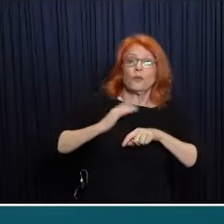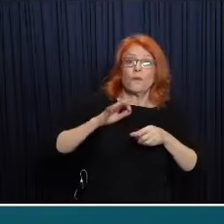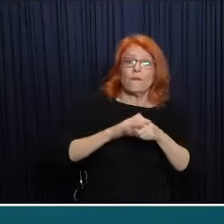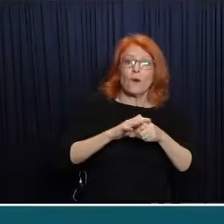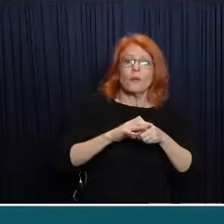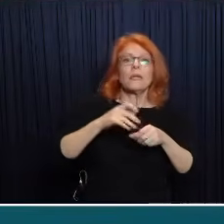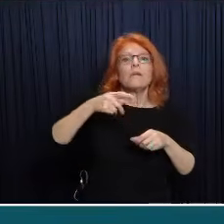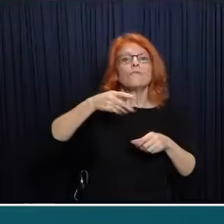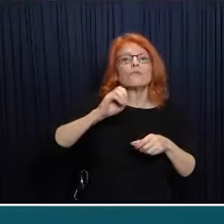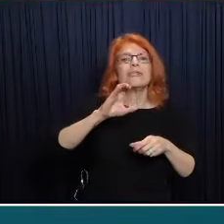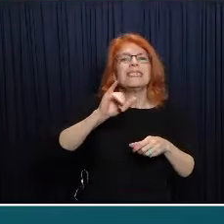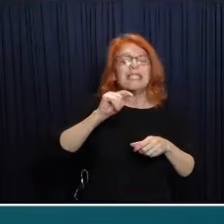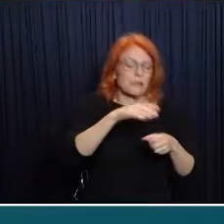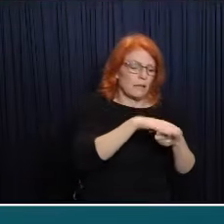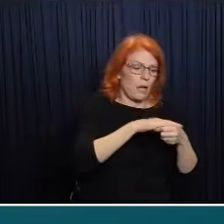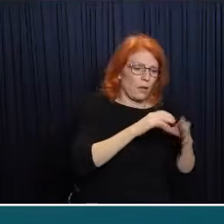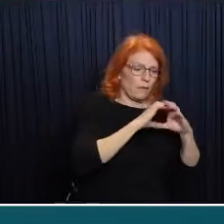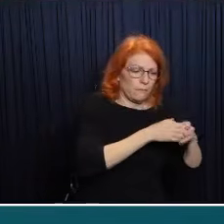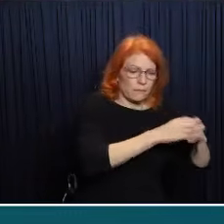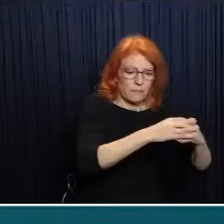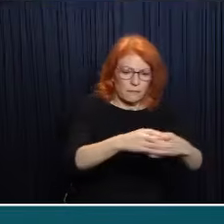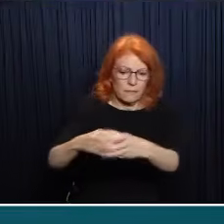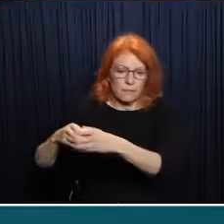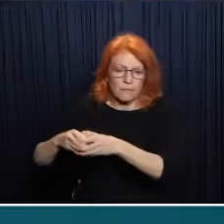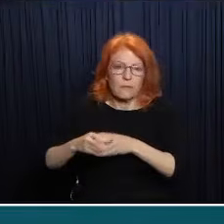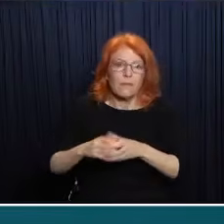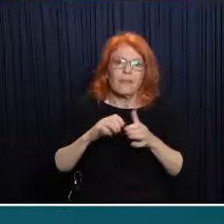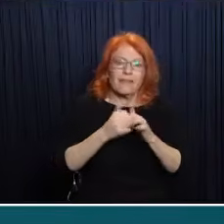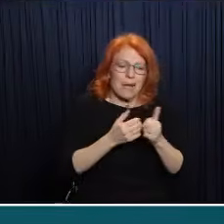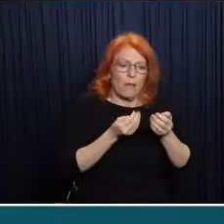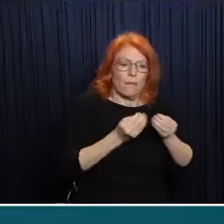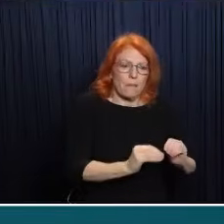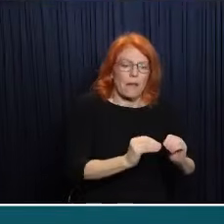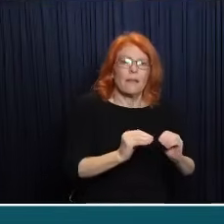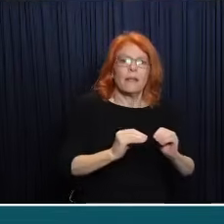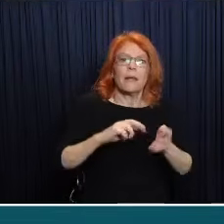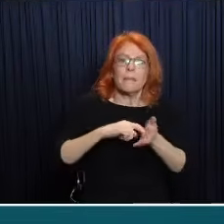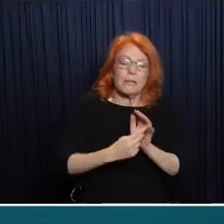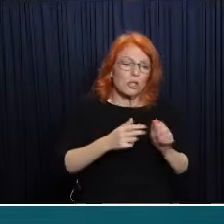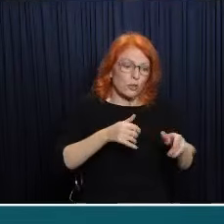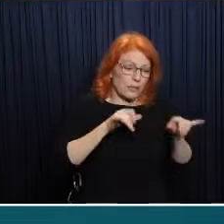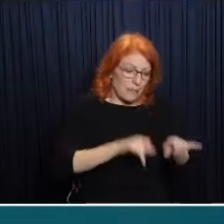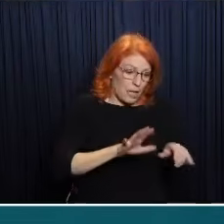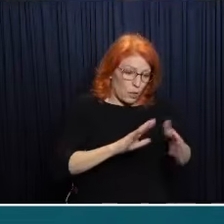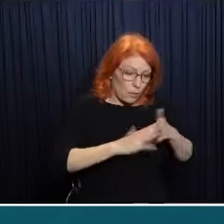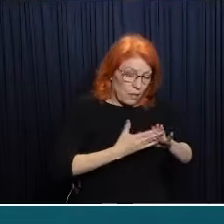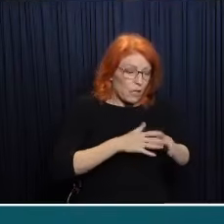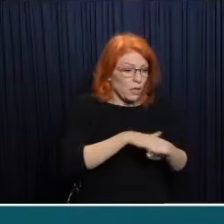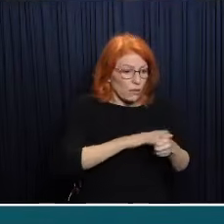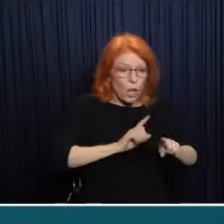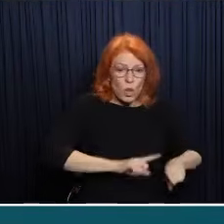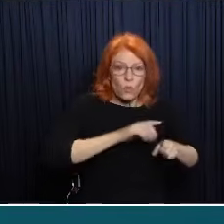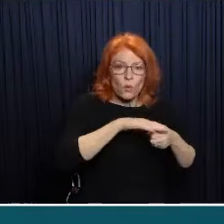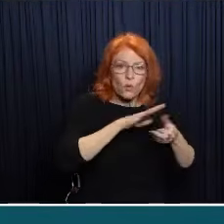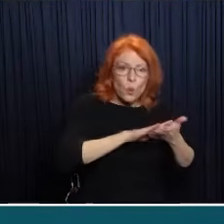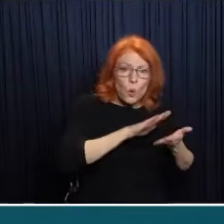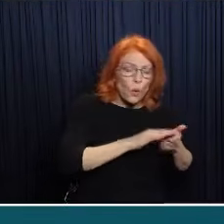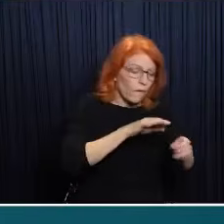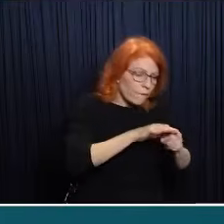LEVEL. MORE IMPORTANTLY, WE NEED TO GO BACK TO WHERE WE USED TO VOTE IN PRECINCT VOTING.